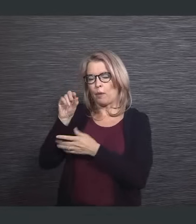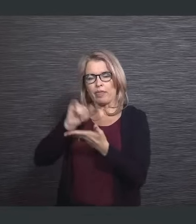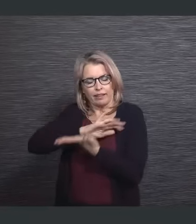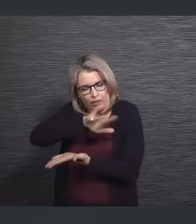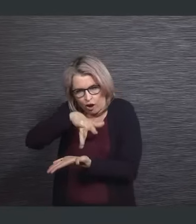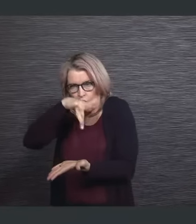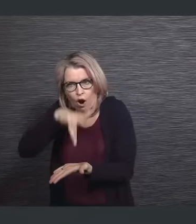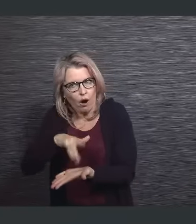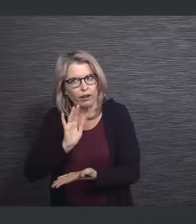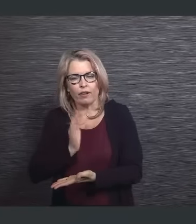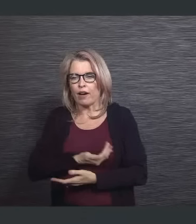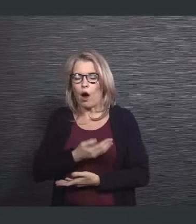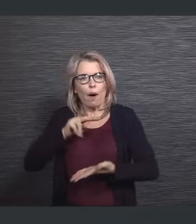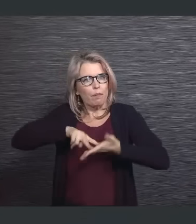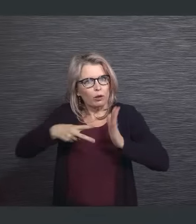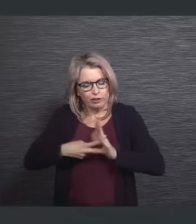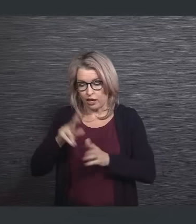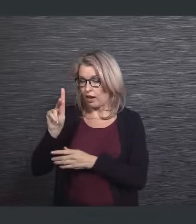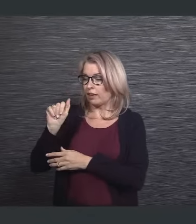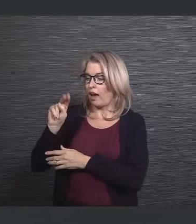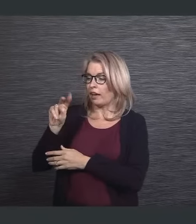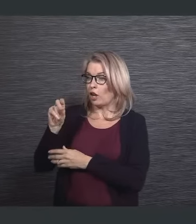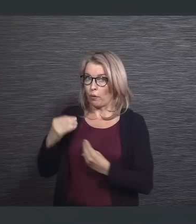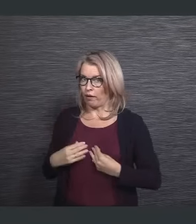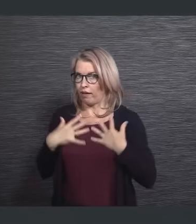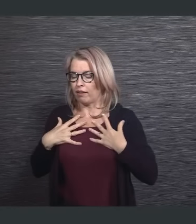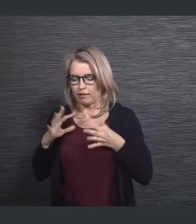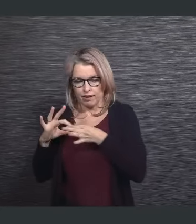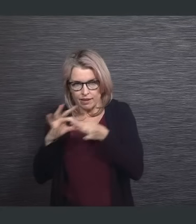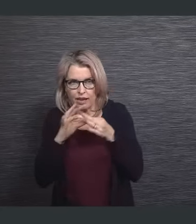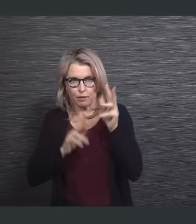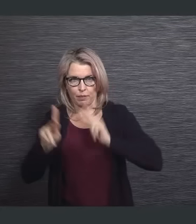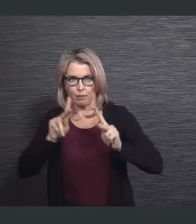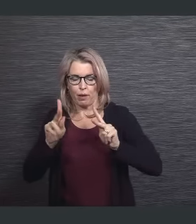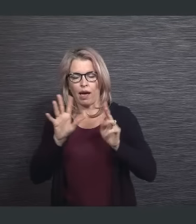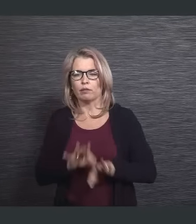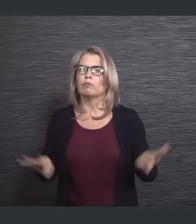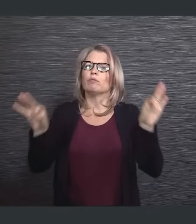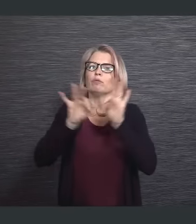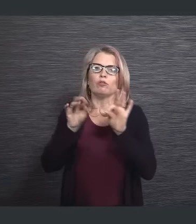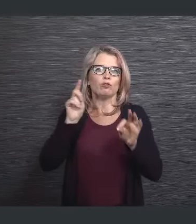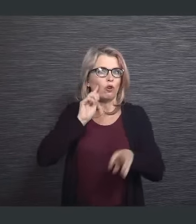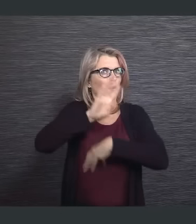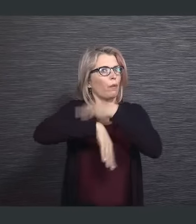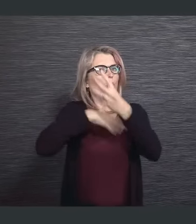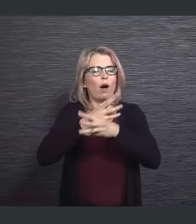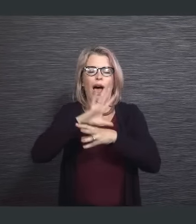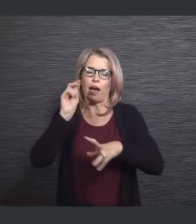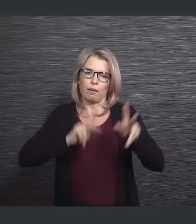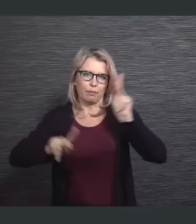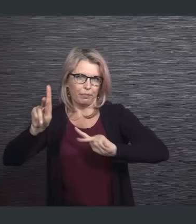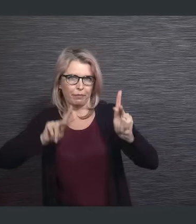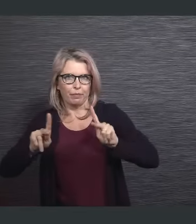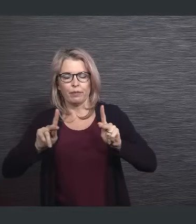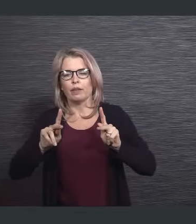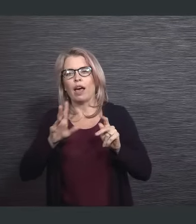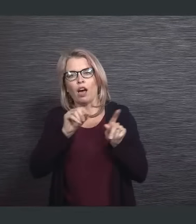Kando connects people and is significant for society. We continue to deepen our connection